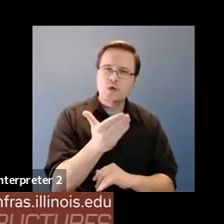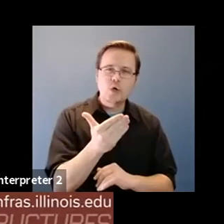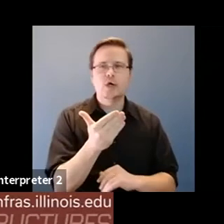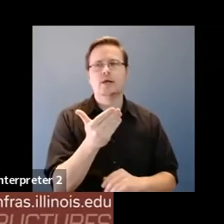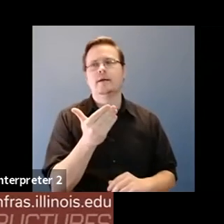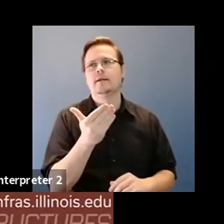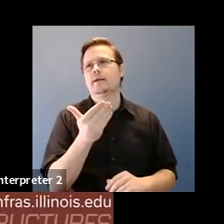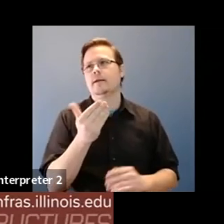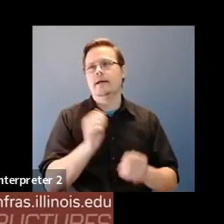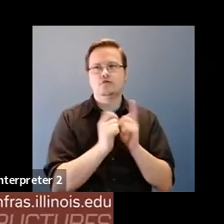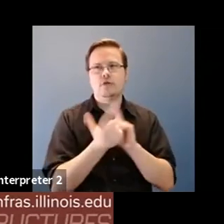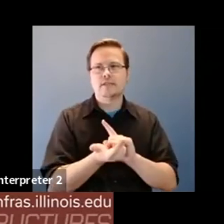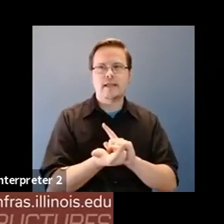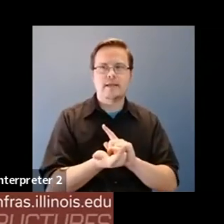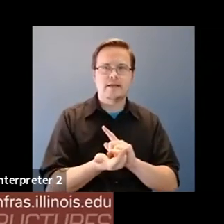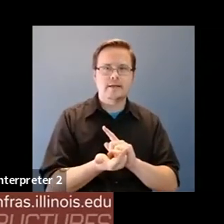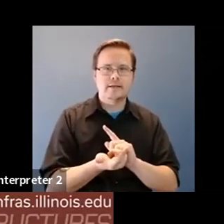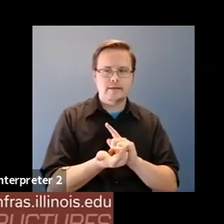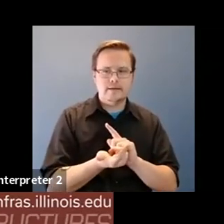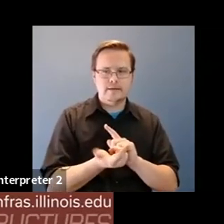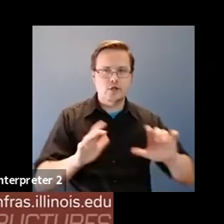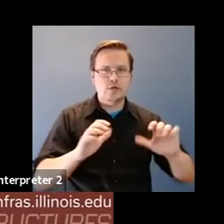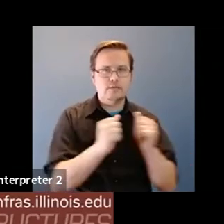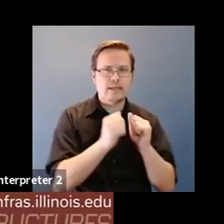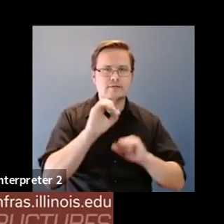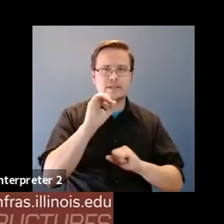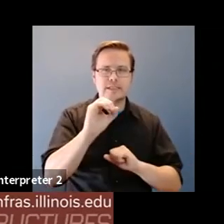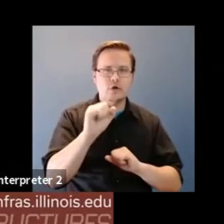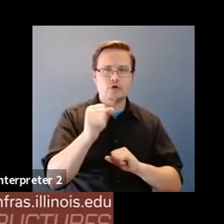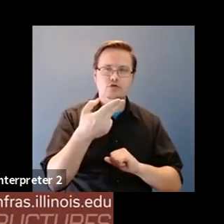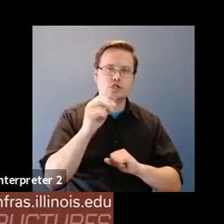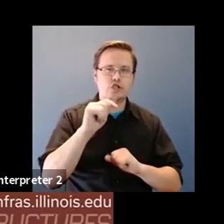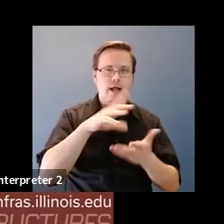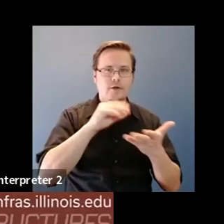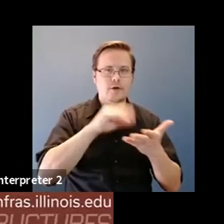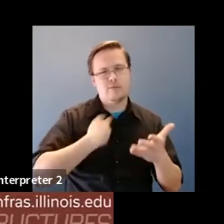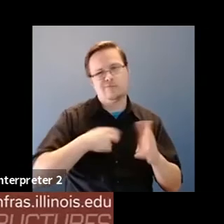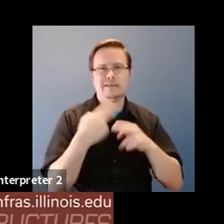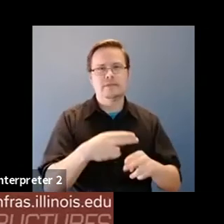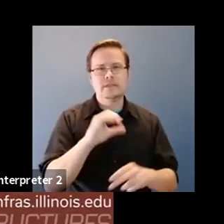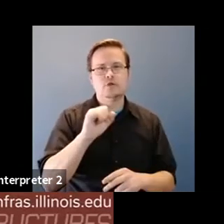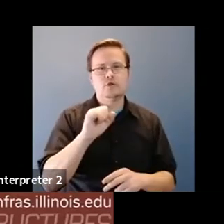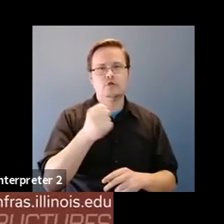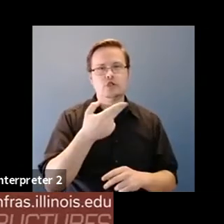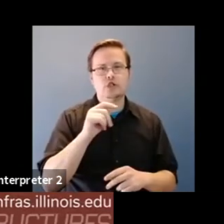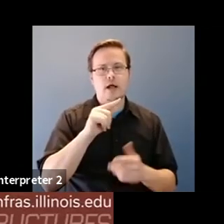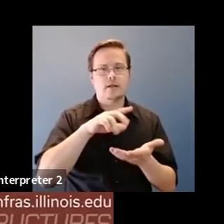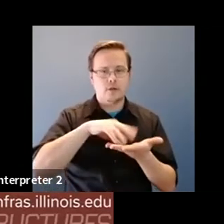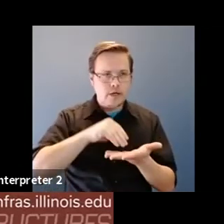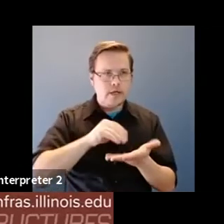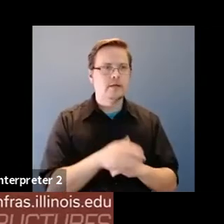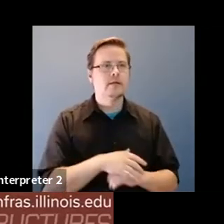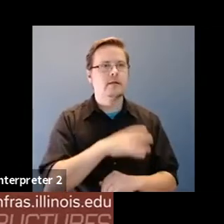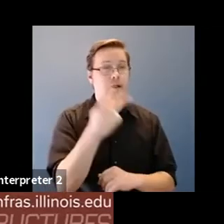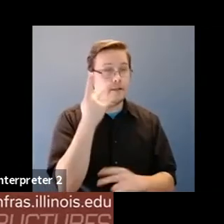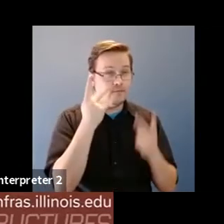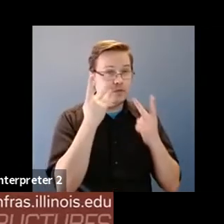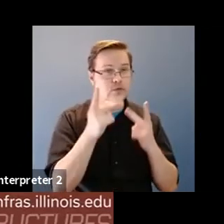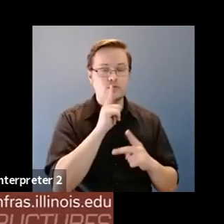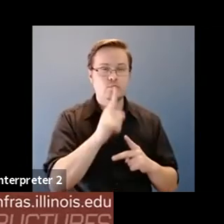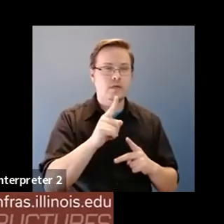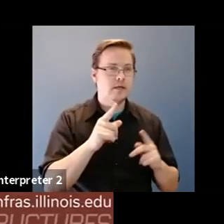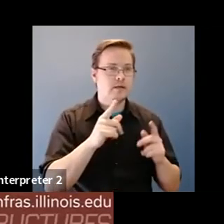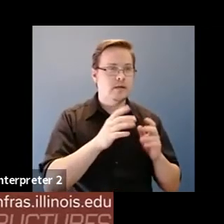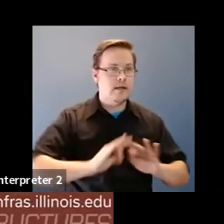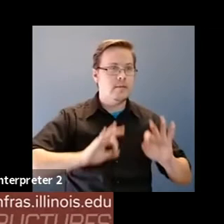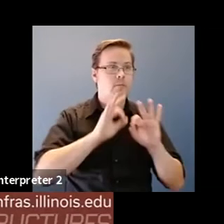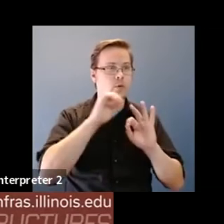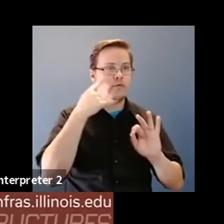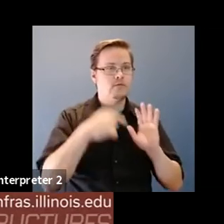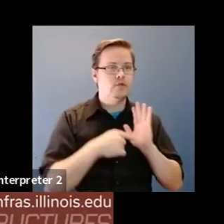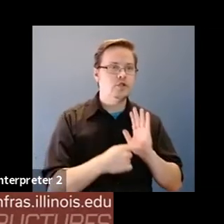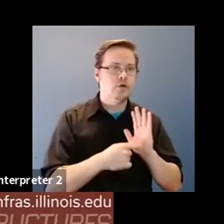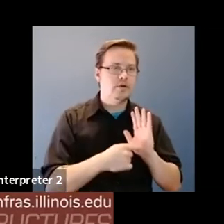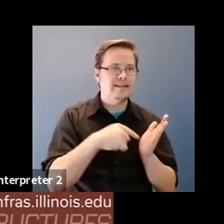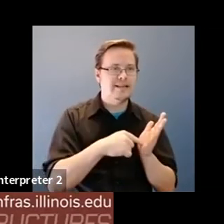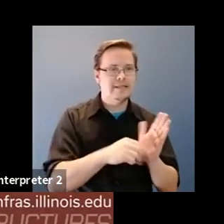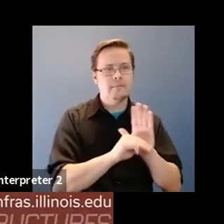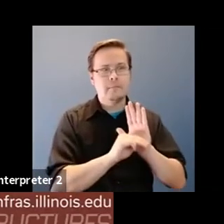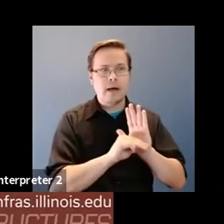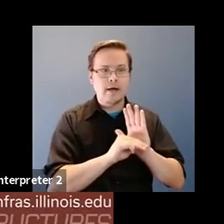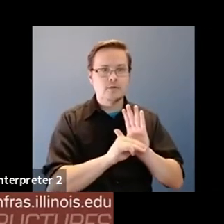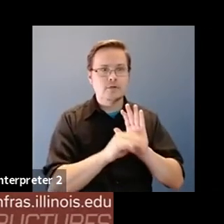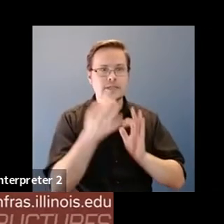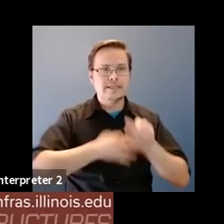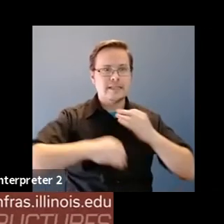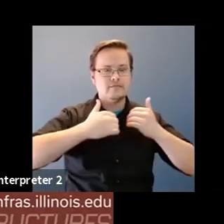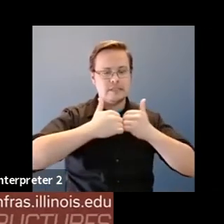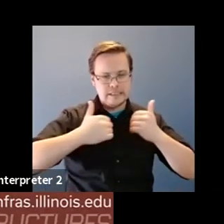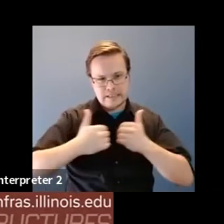Fernanda Viegas: Translating doing zero shot learning right what we call zero shot learning and the visualization was incredibly important in showing that these models, instead of separating these embedding.